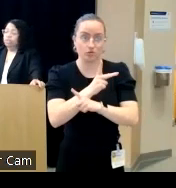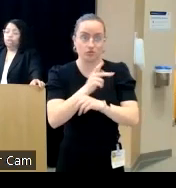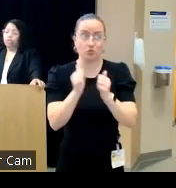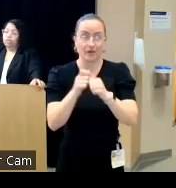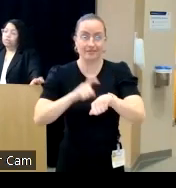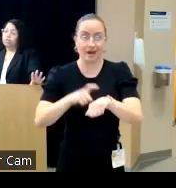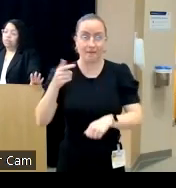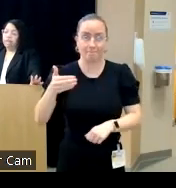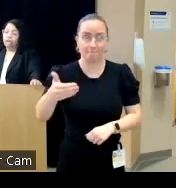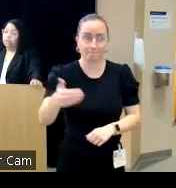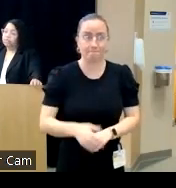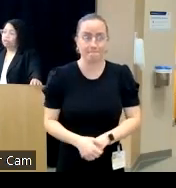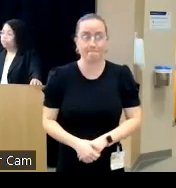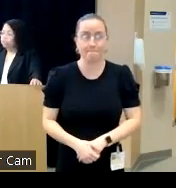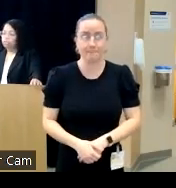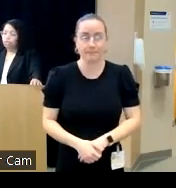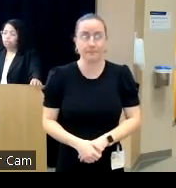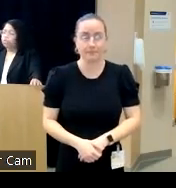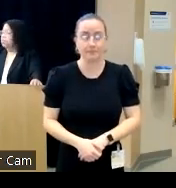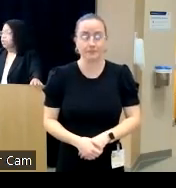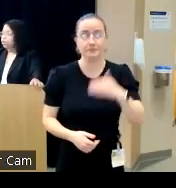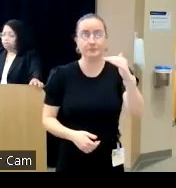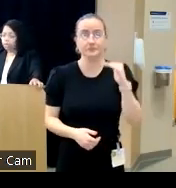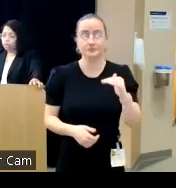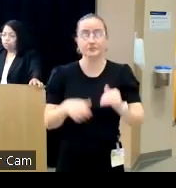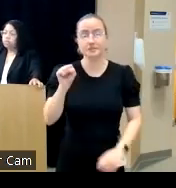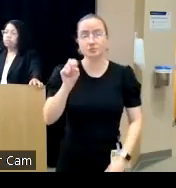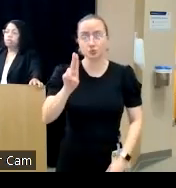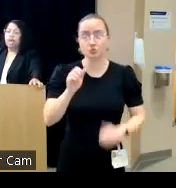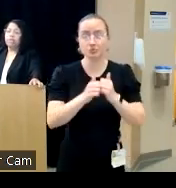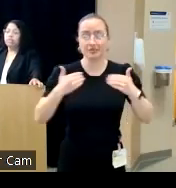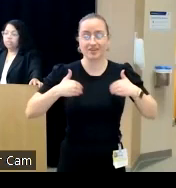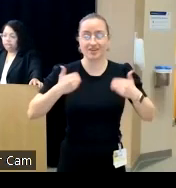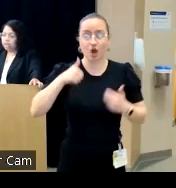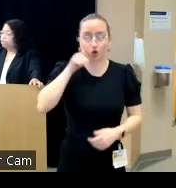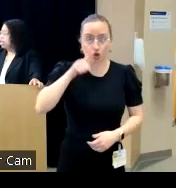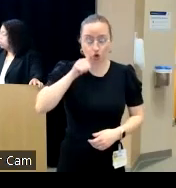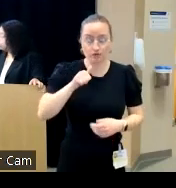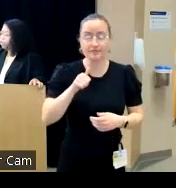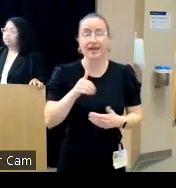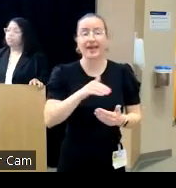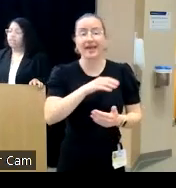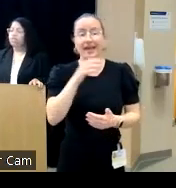denoted finding about substance misuse with younger girls and sex under the influence of